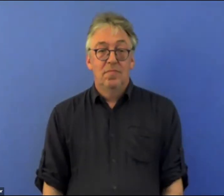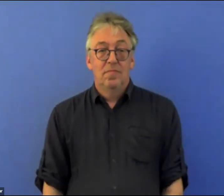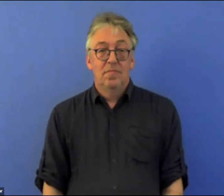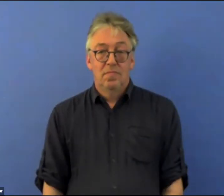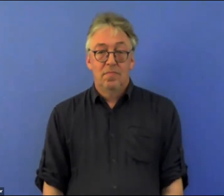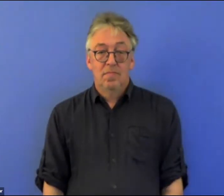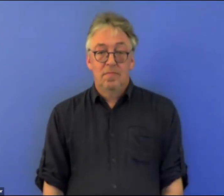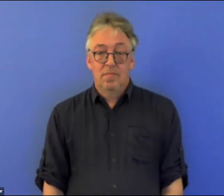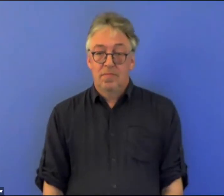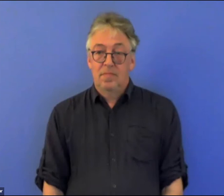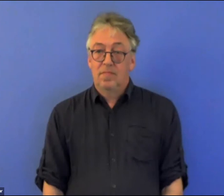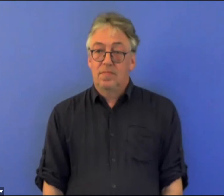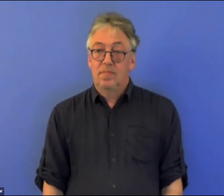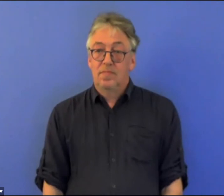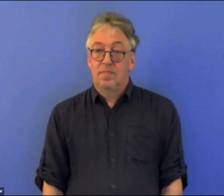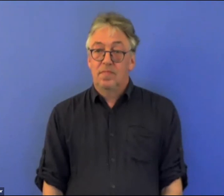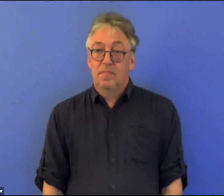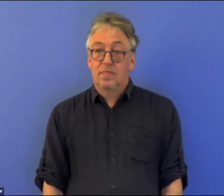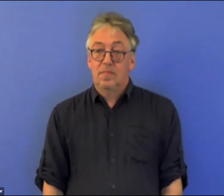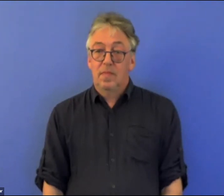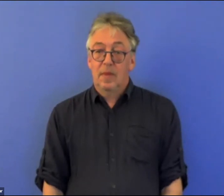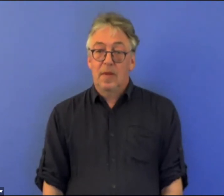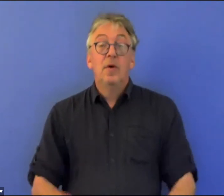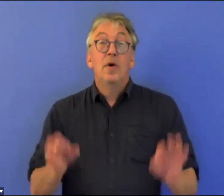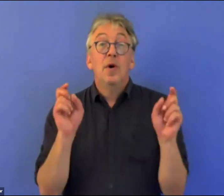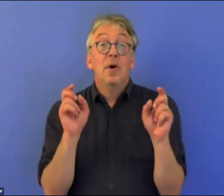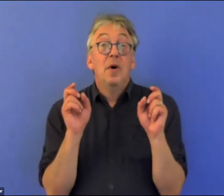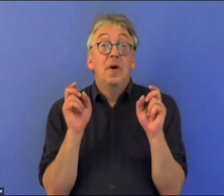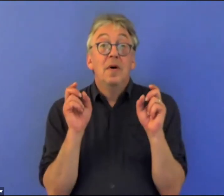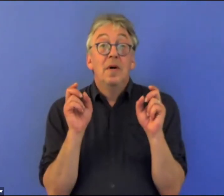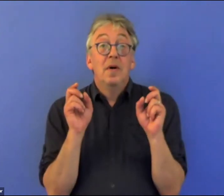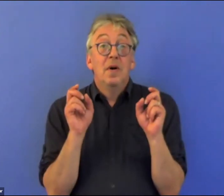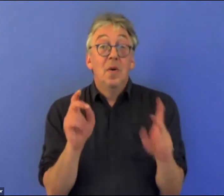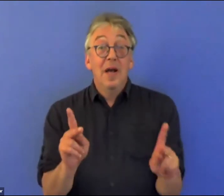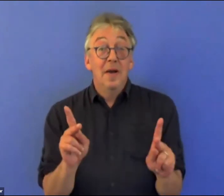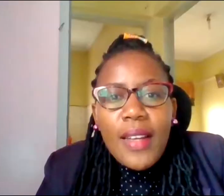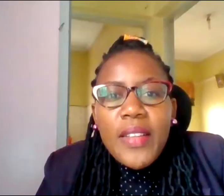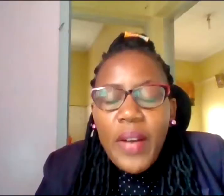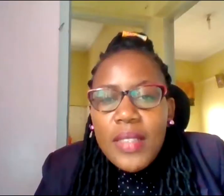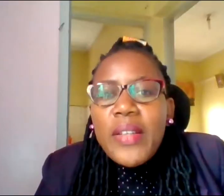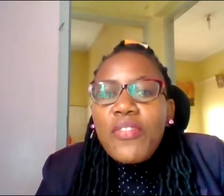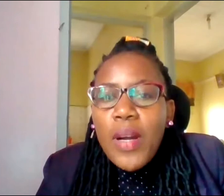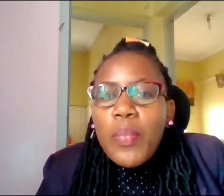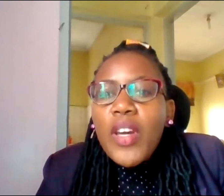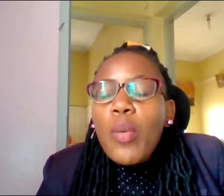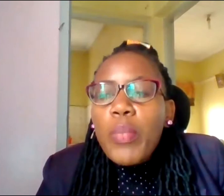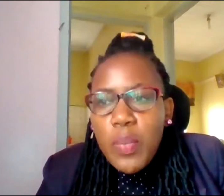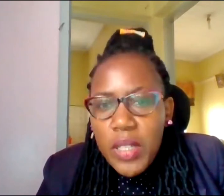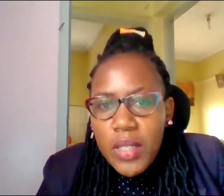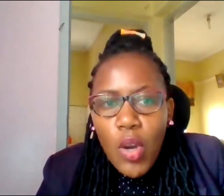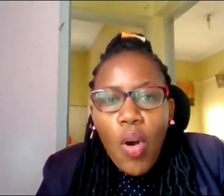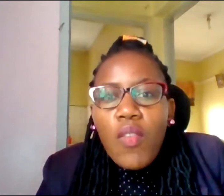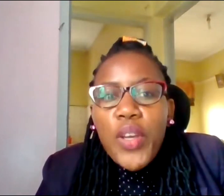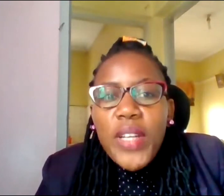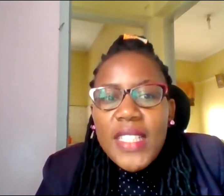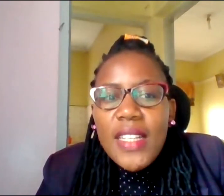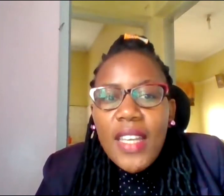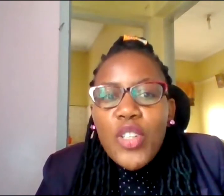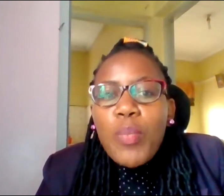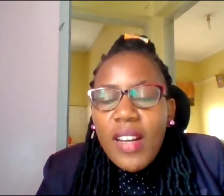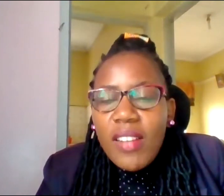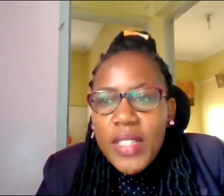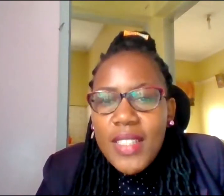education.